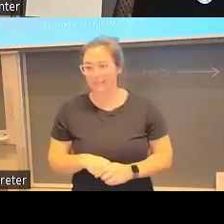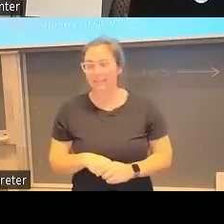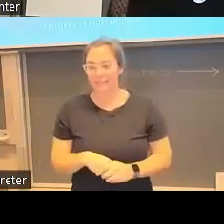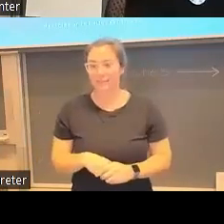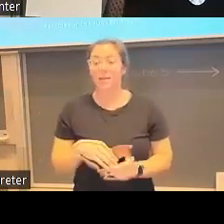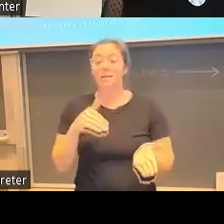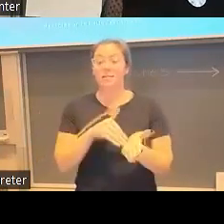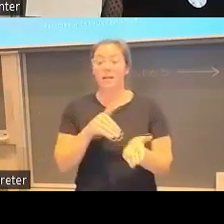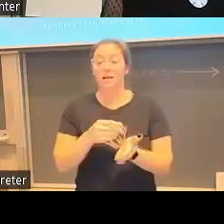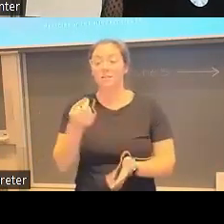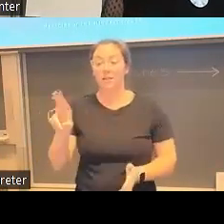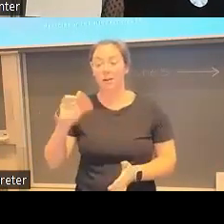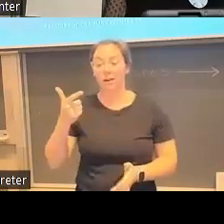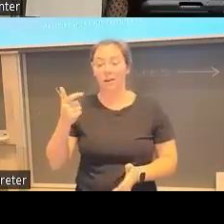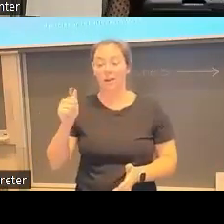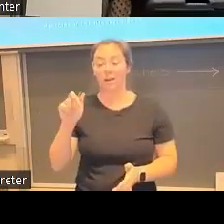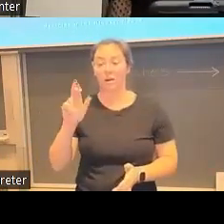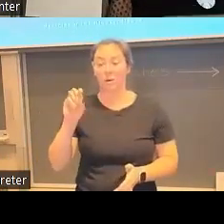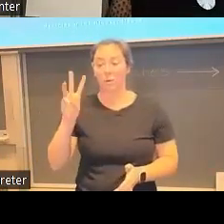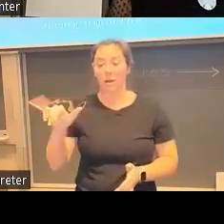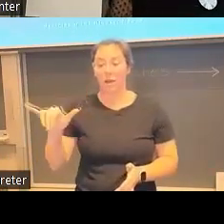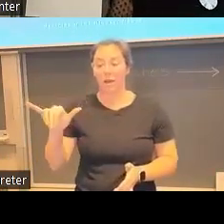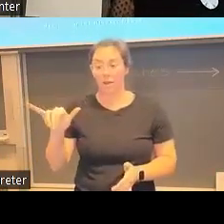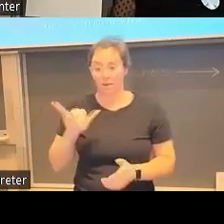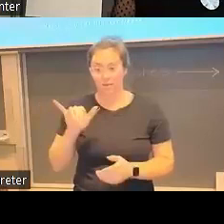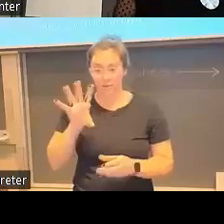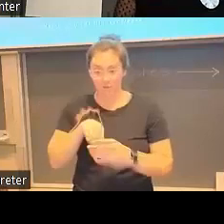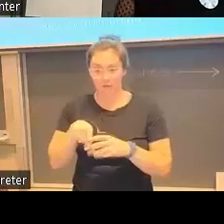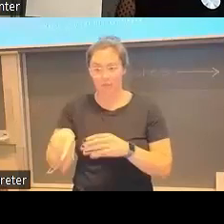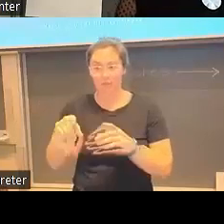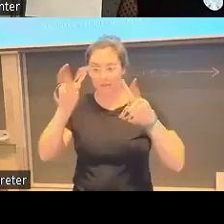Gay has done a lot of work with uh some folks on this very particular topic as to all of us